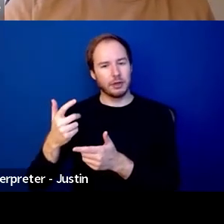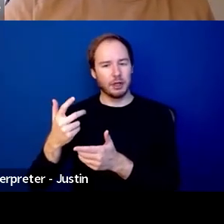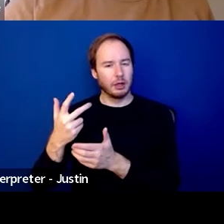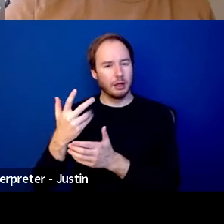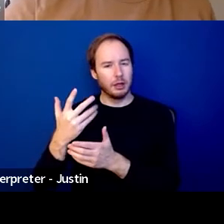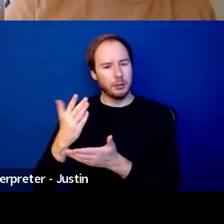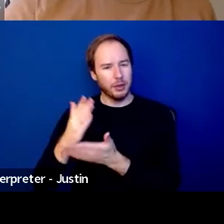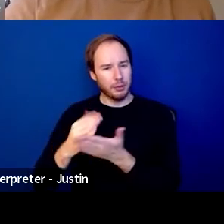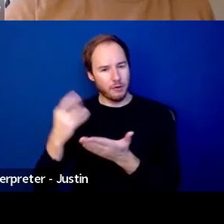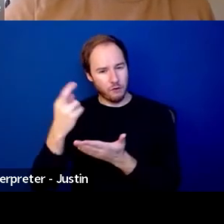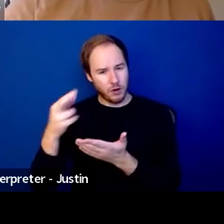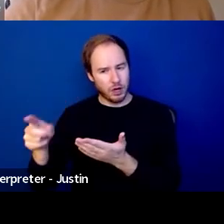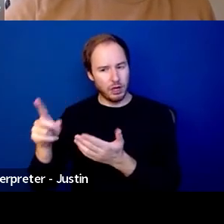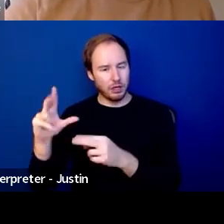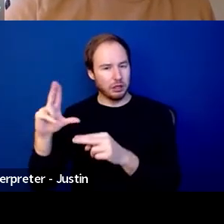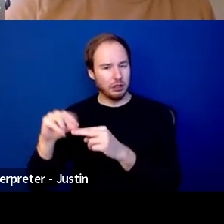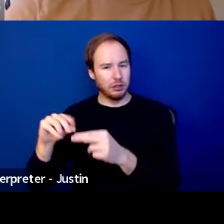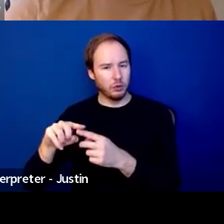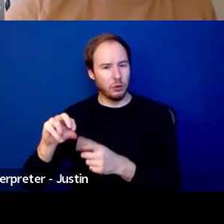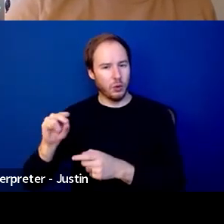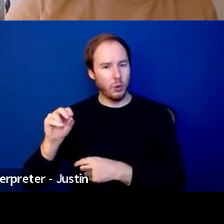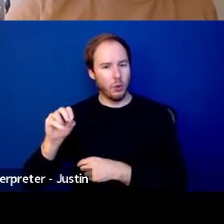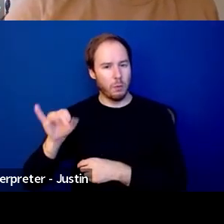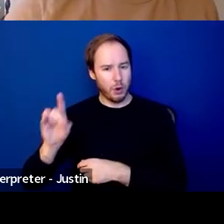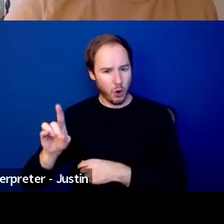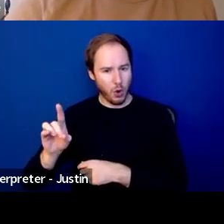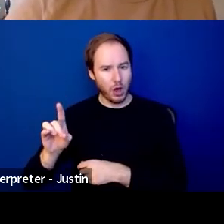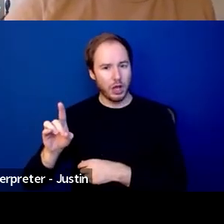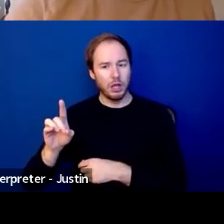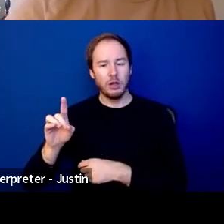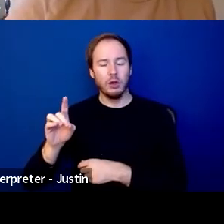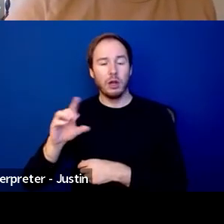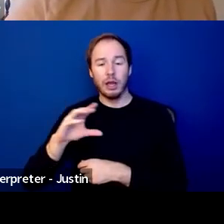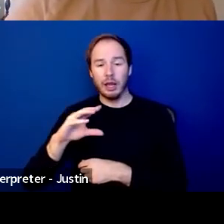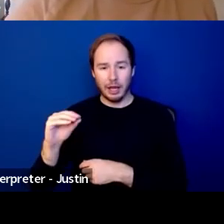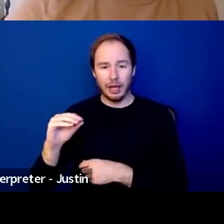are using opioids, but also from losing friends,